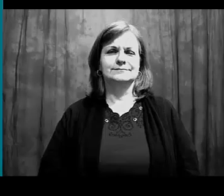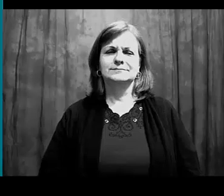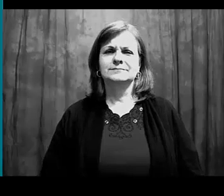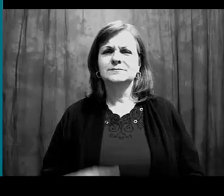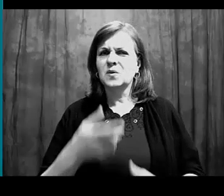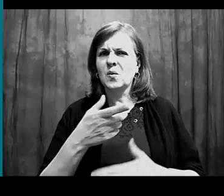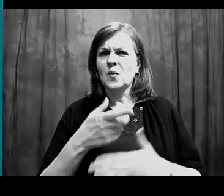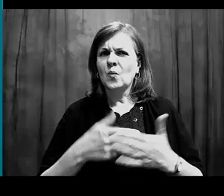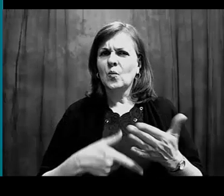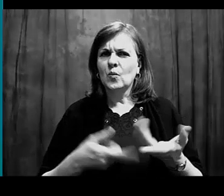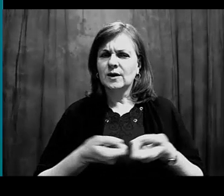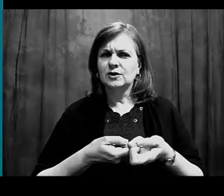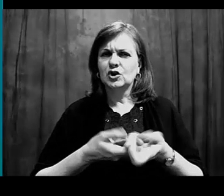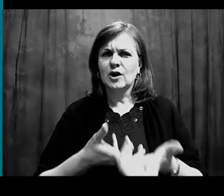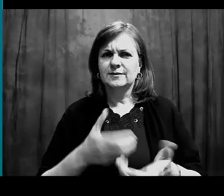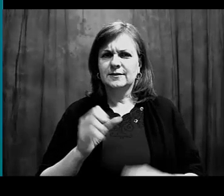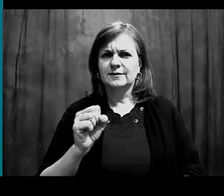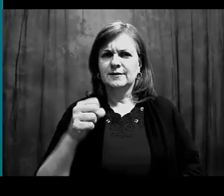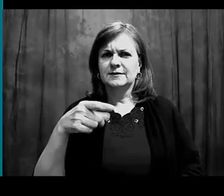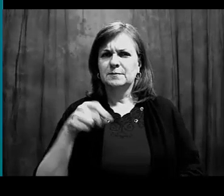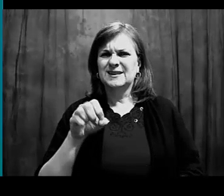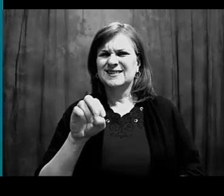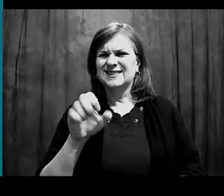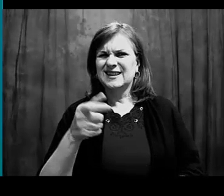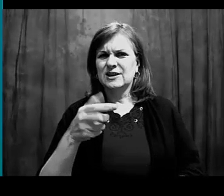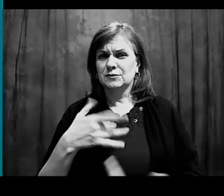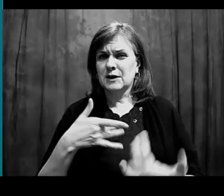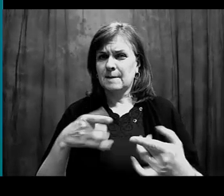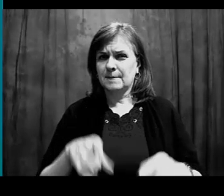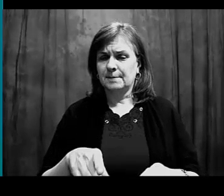So what is it that actually will drive this speciation event?